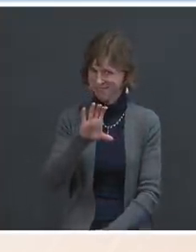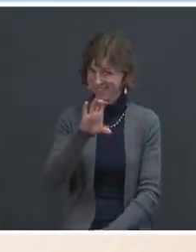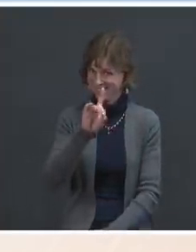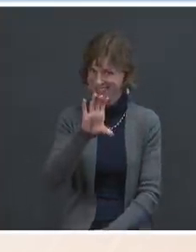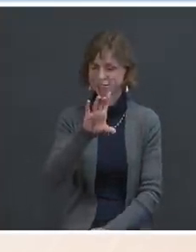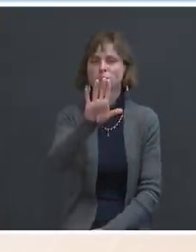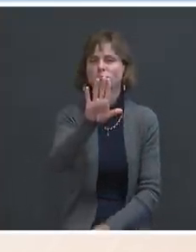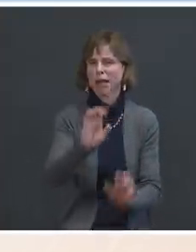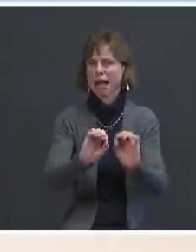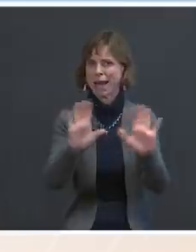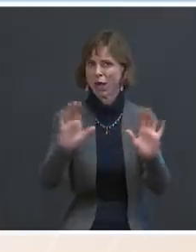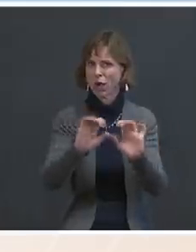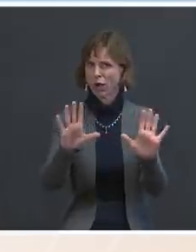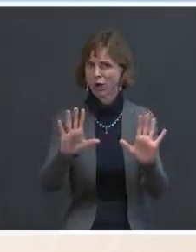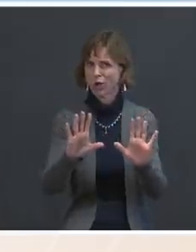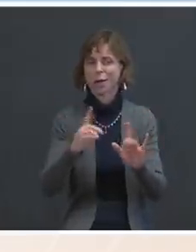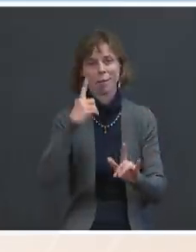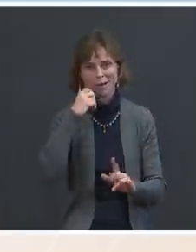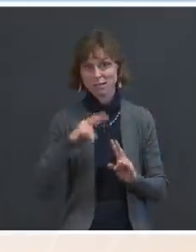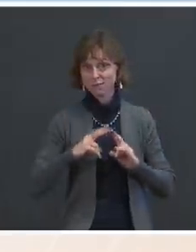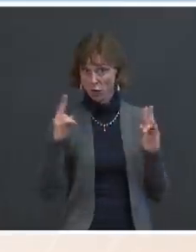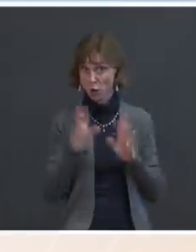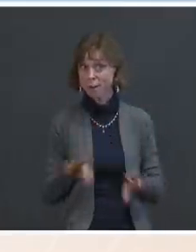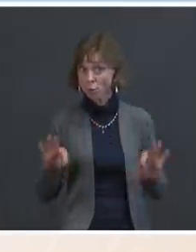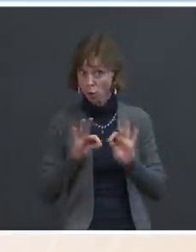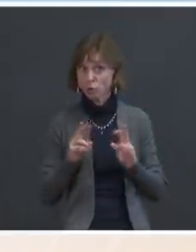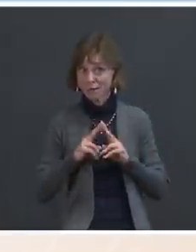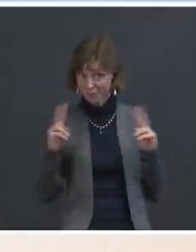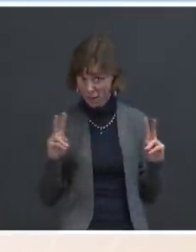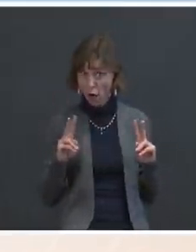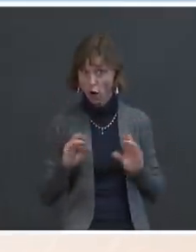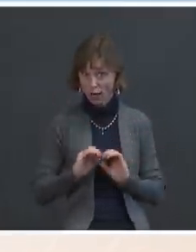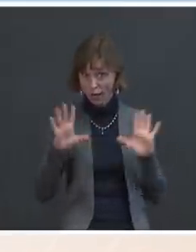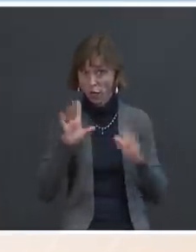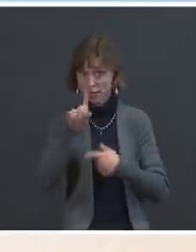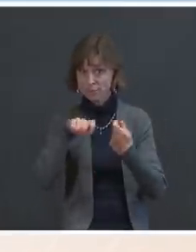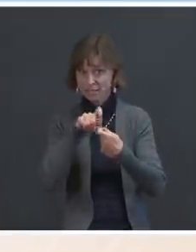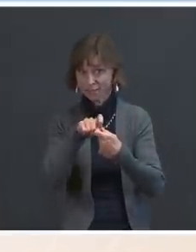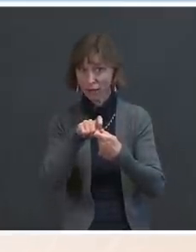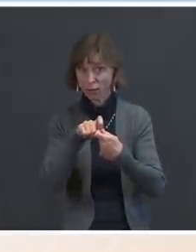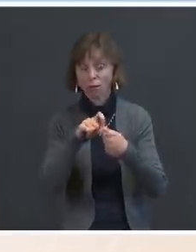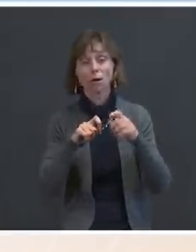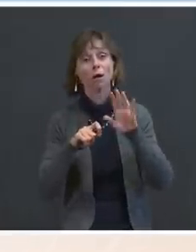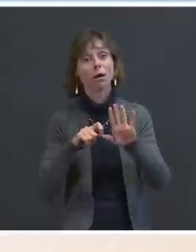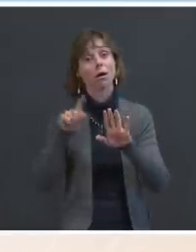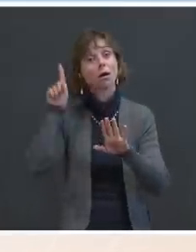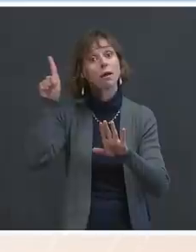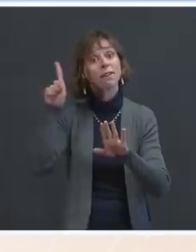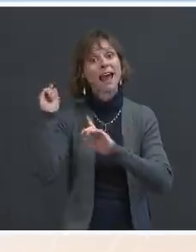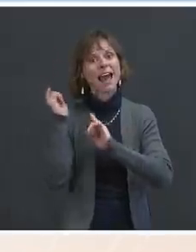just to be clear, because I think is very important to be very clear and specific on -- The Press: Yes, I have it here as well. Ms. Psaki: They gave eight mitigation steps